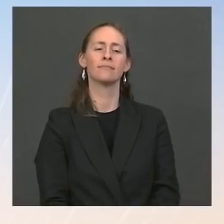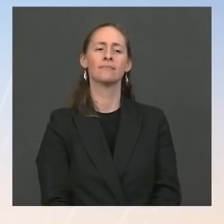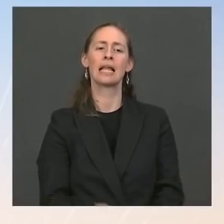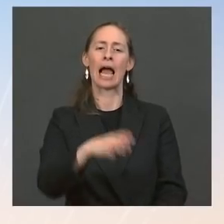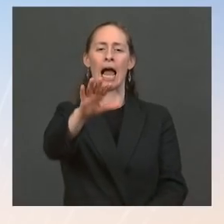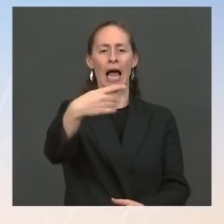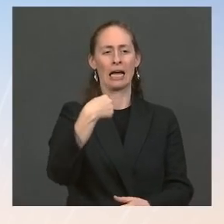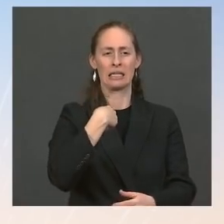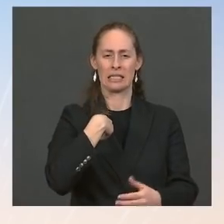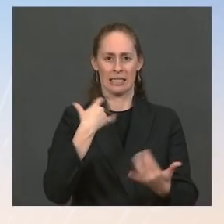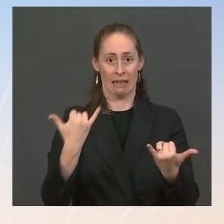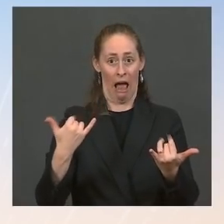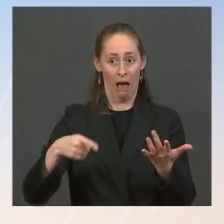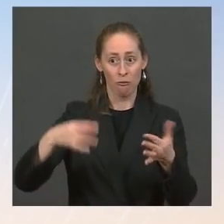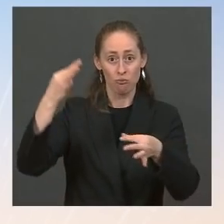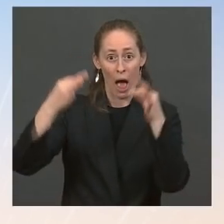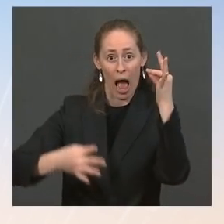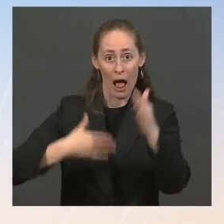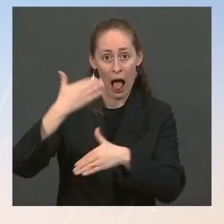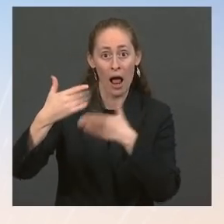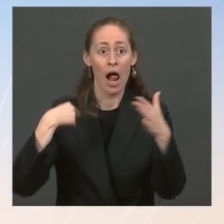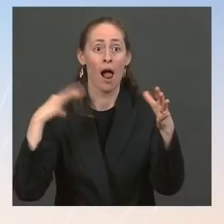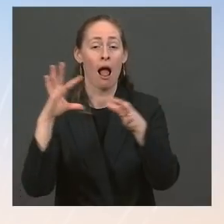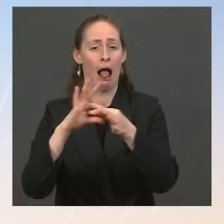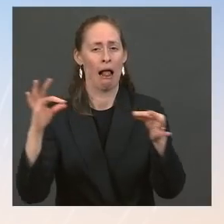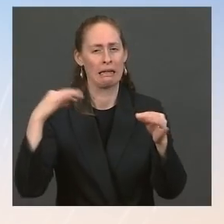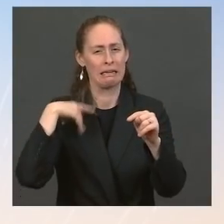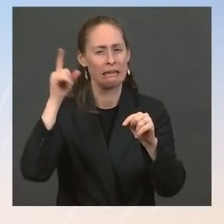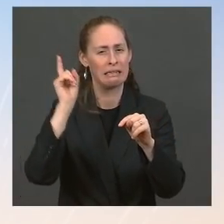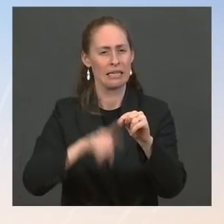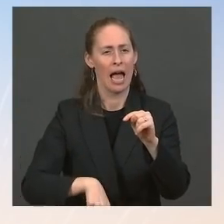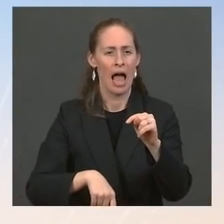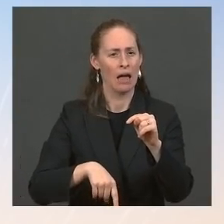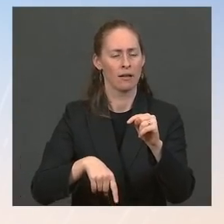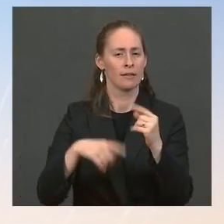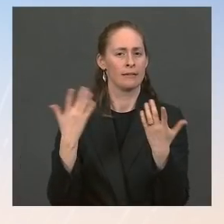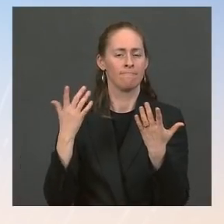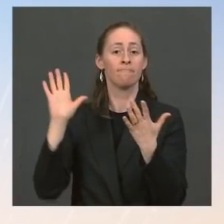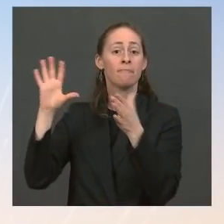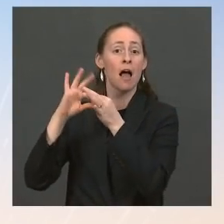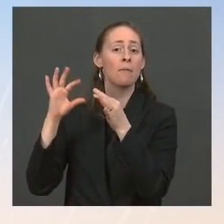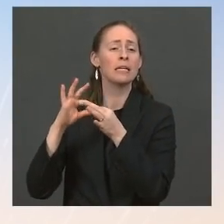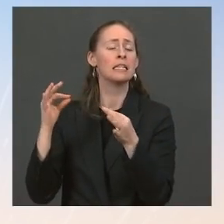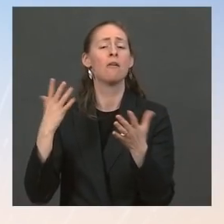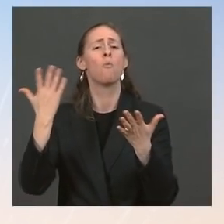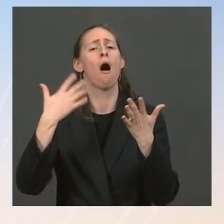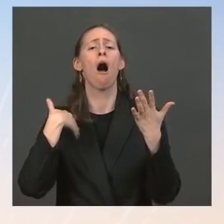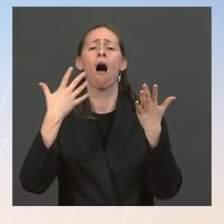nor the President's past comments. What I can reiterate for you is the President's view